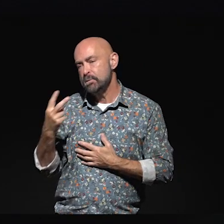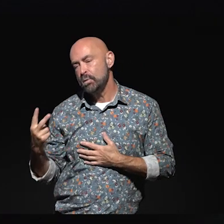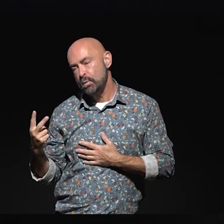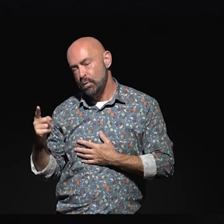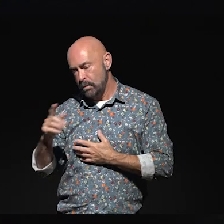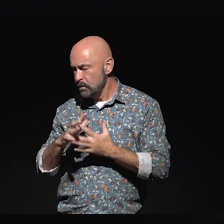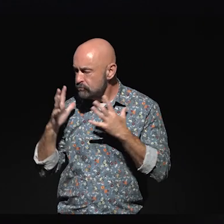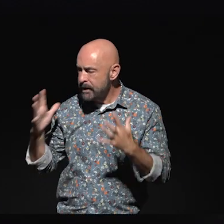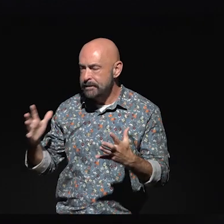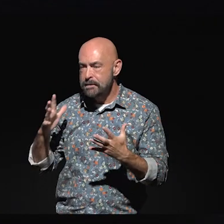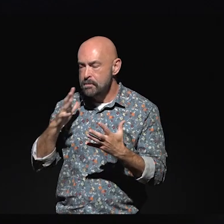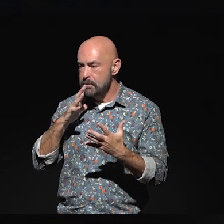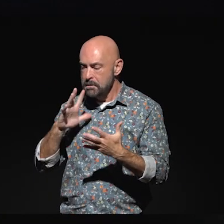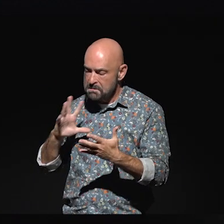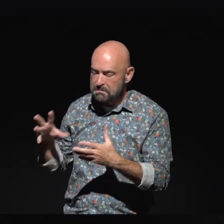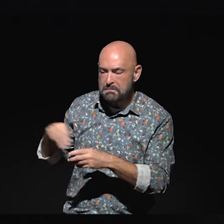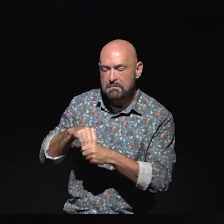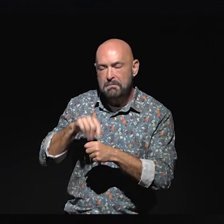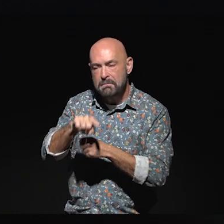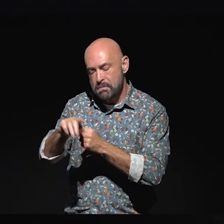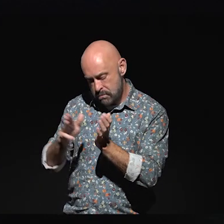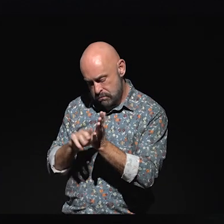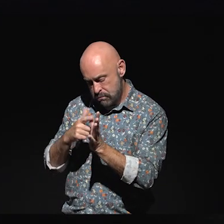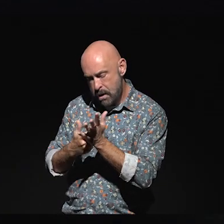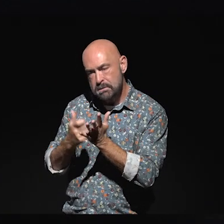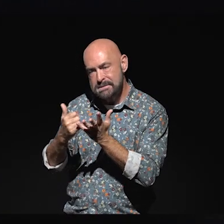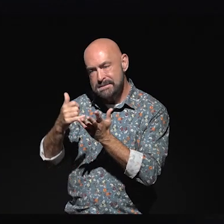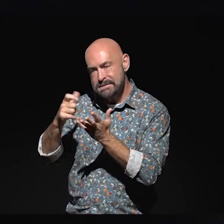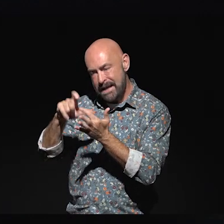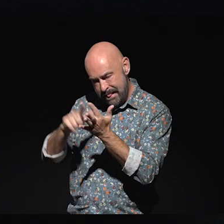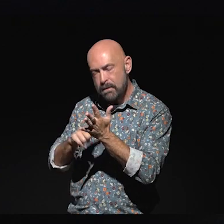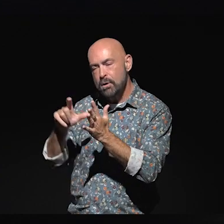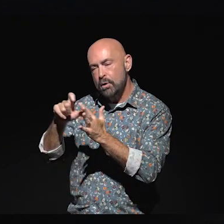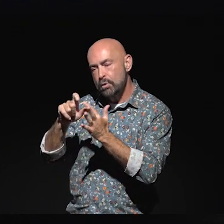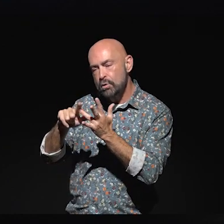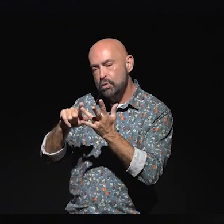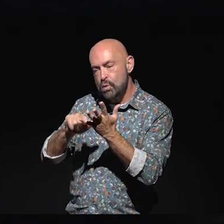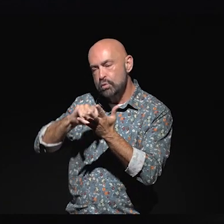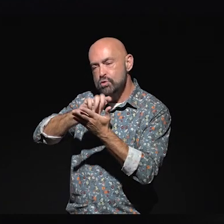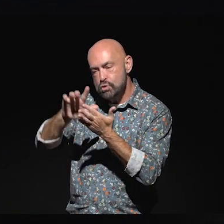the great reintroduction of Marcel Duchamp as a central figure of modern art.